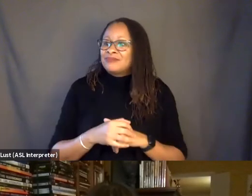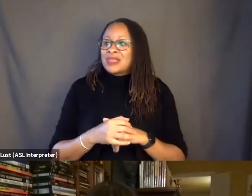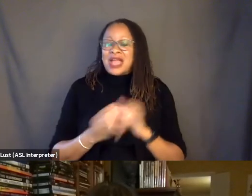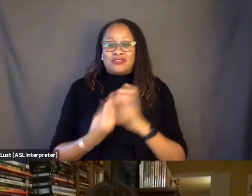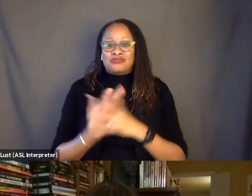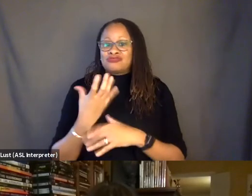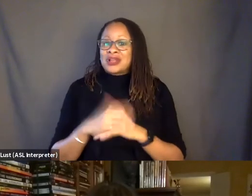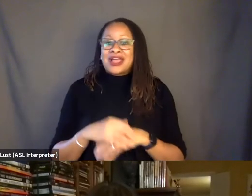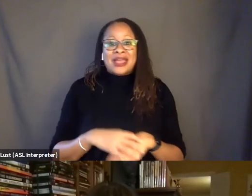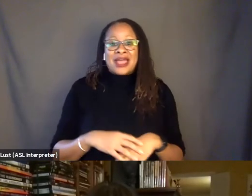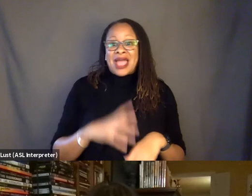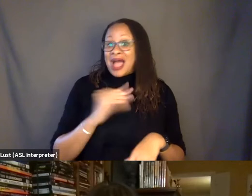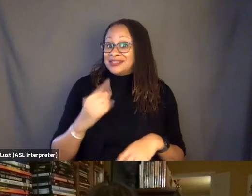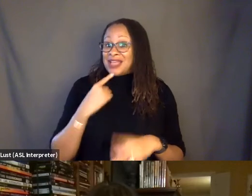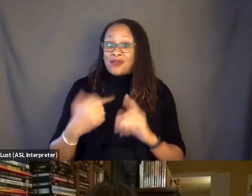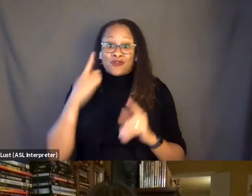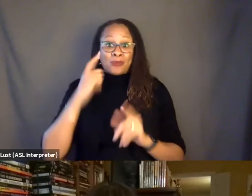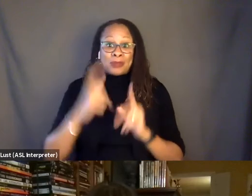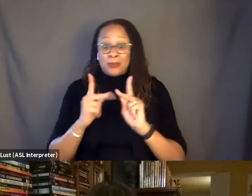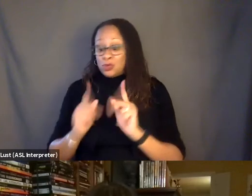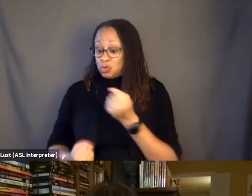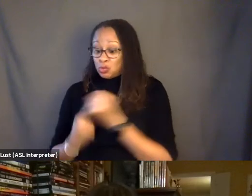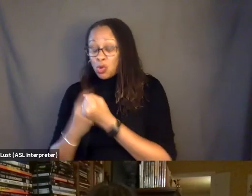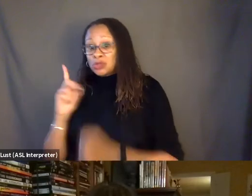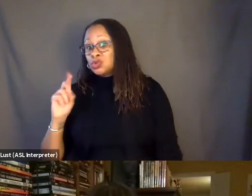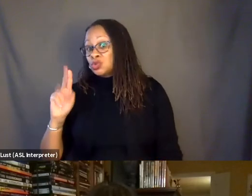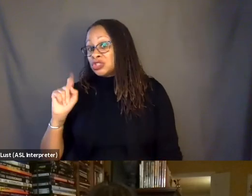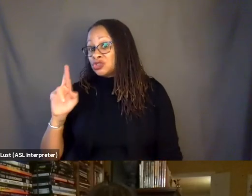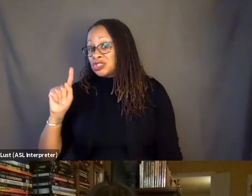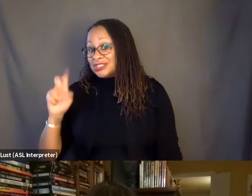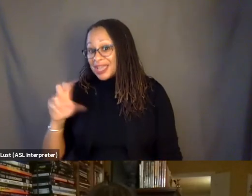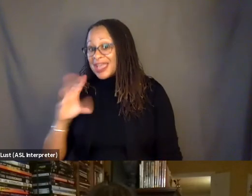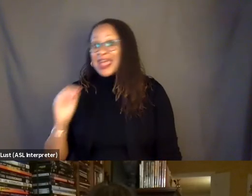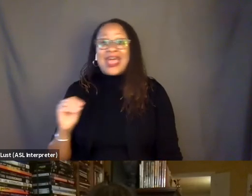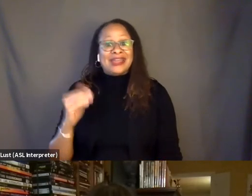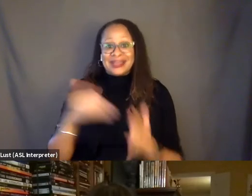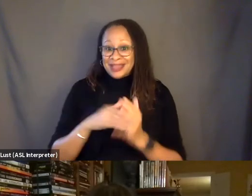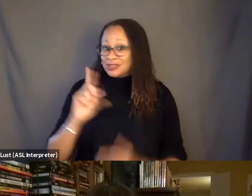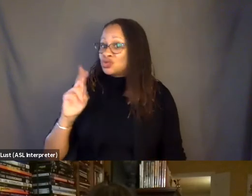anti-Duterte, you know, from 2016 to today, if you're pro-Duterte, by growing the networks